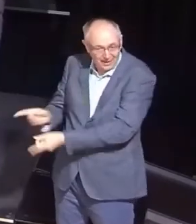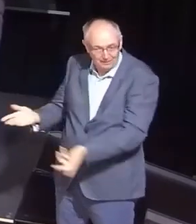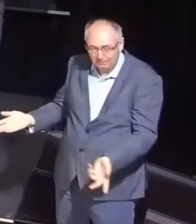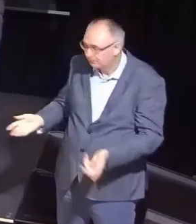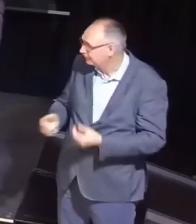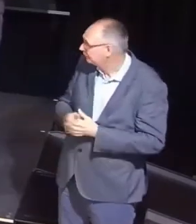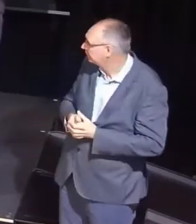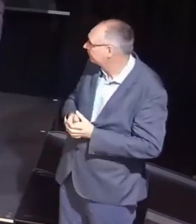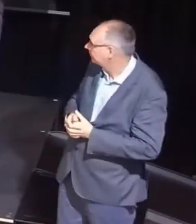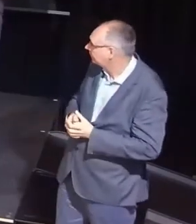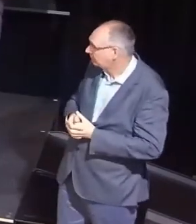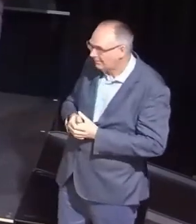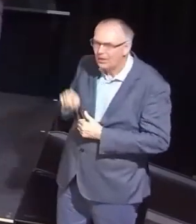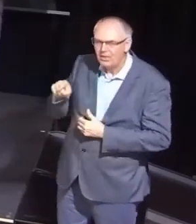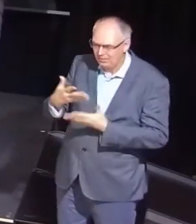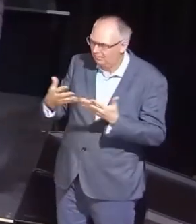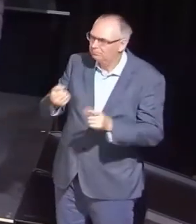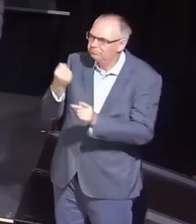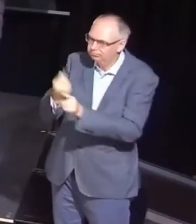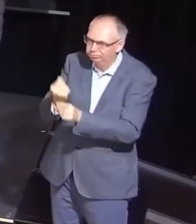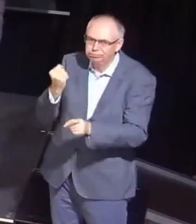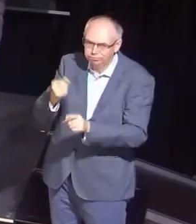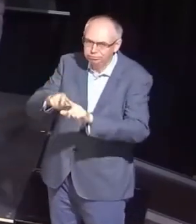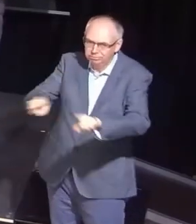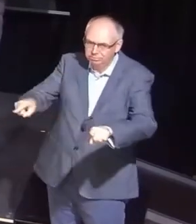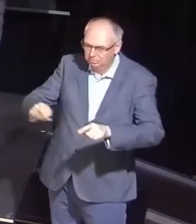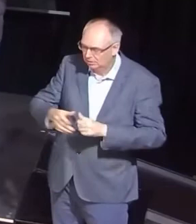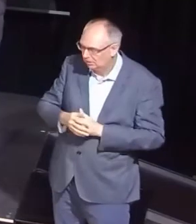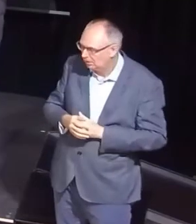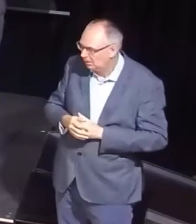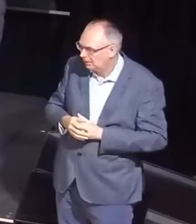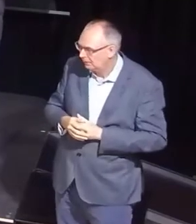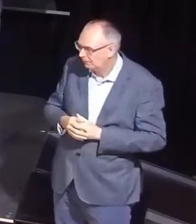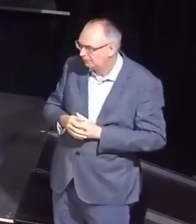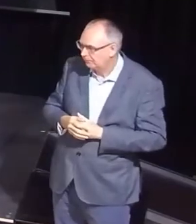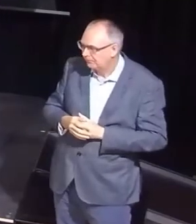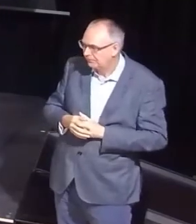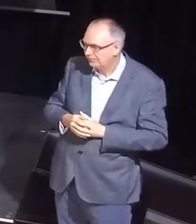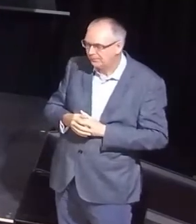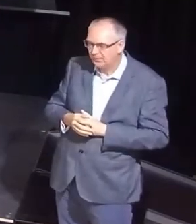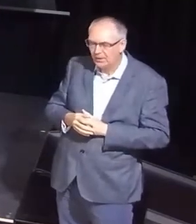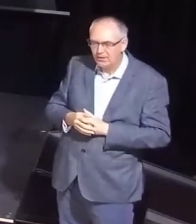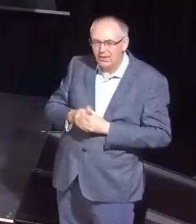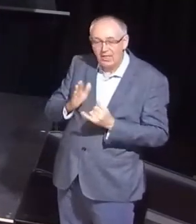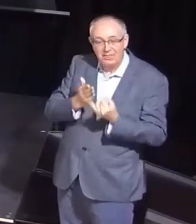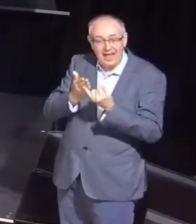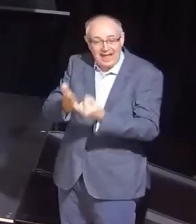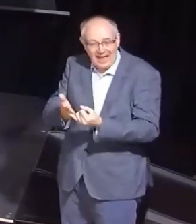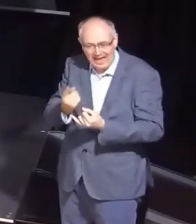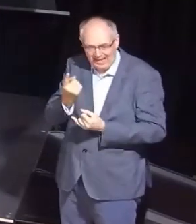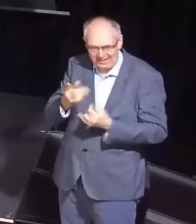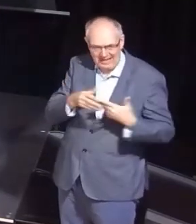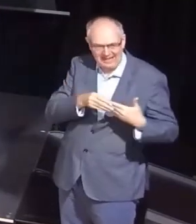That was the most impactful part. But it didn't hurt at the end to bring in one of our leaders, one of our executives,